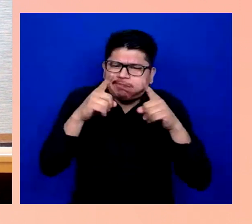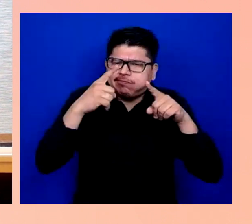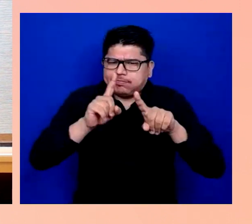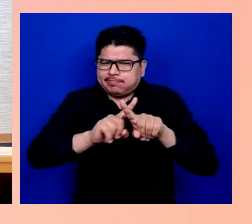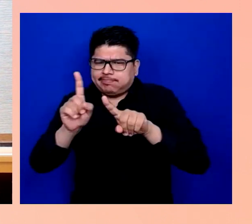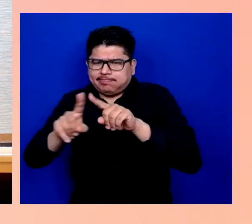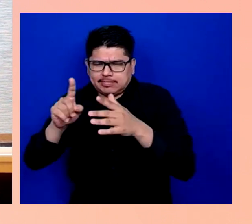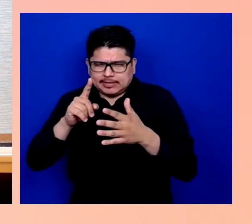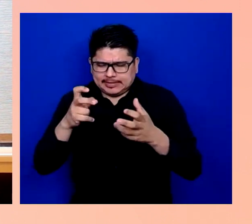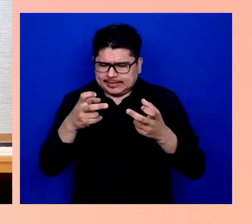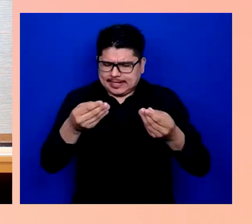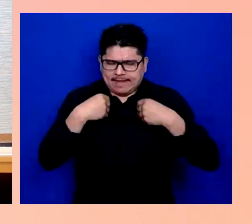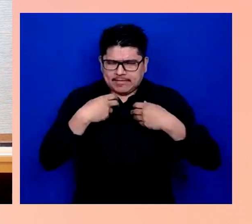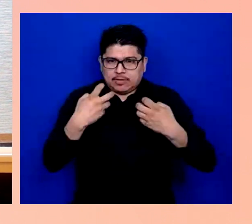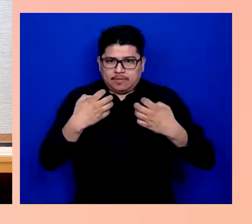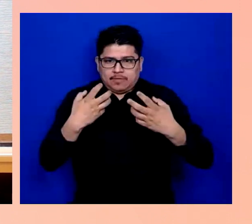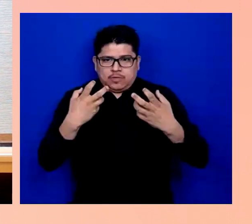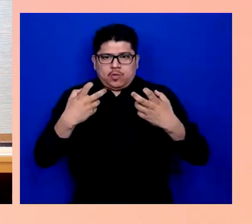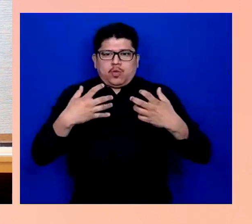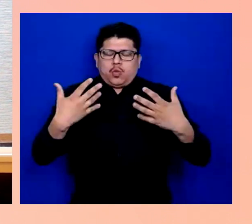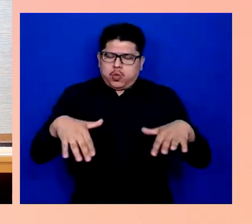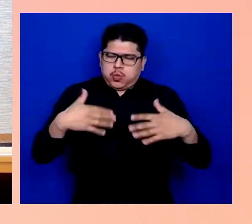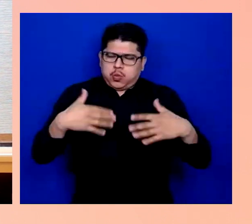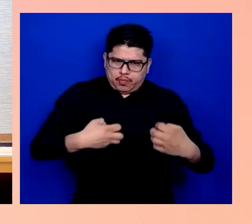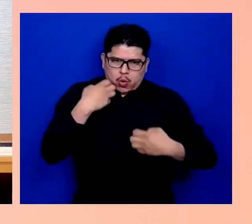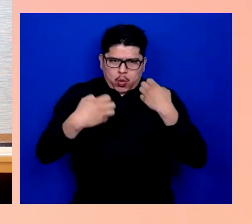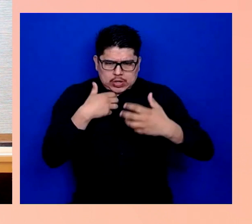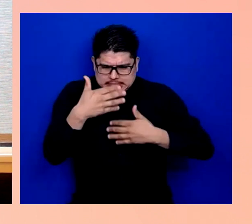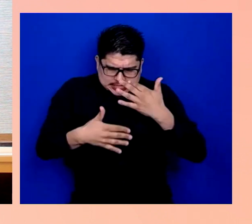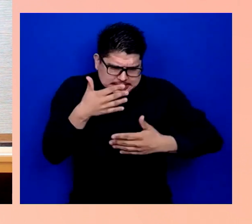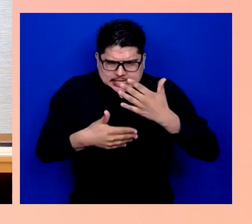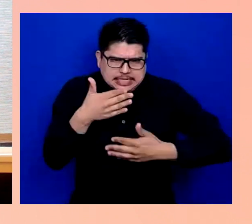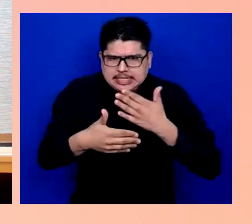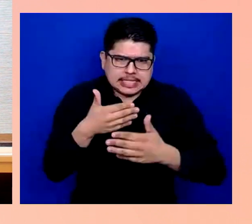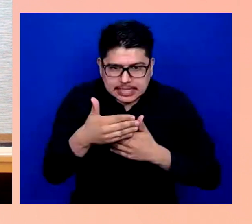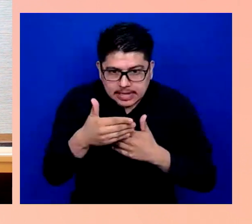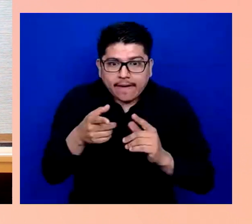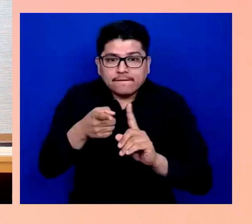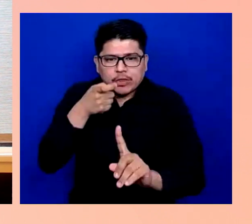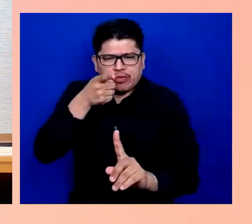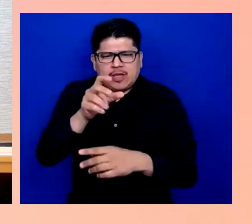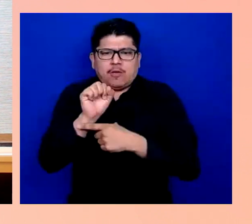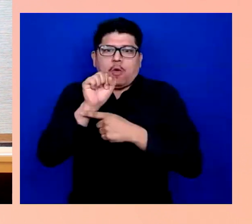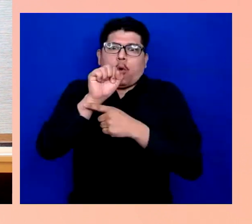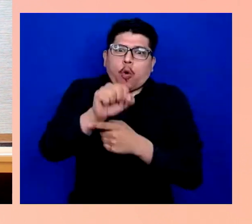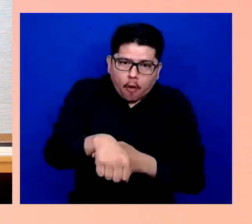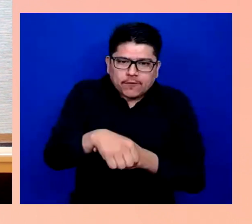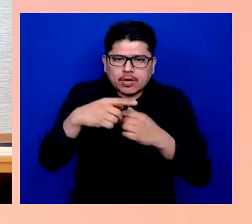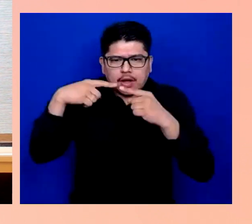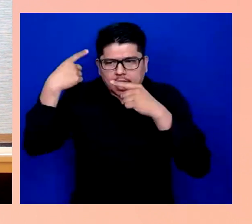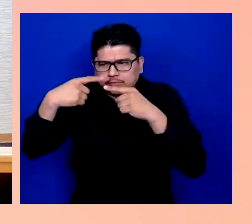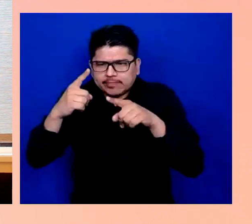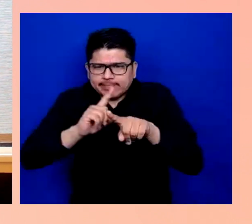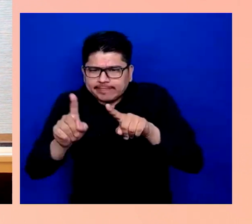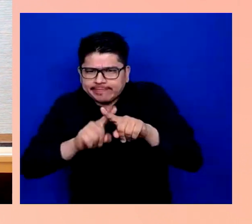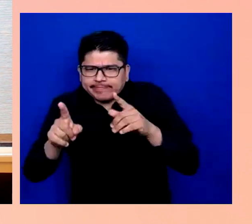and that will to overcome any cognitive load or demand that we may encounter and really create